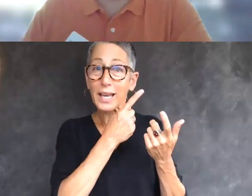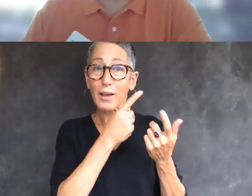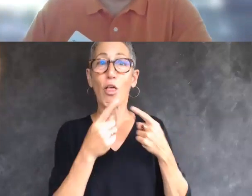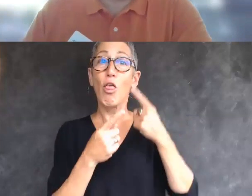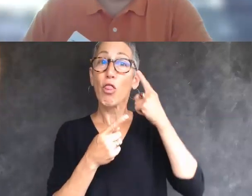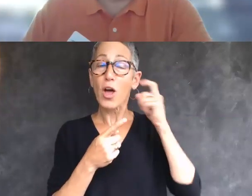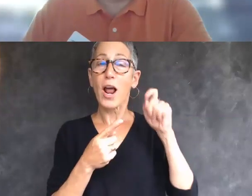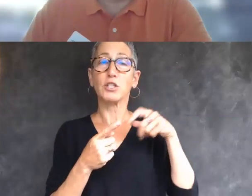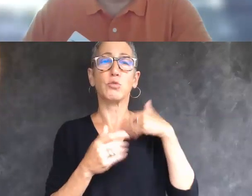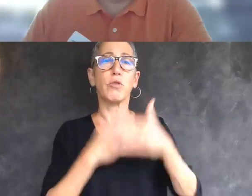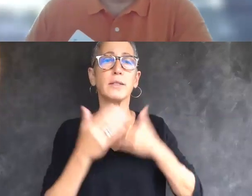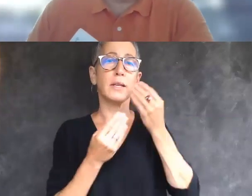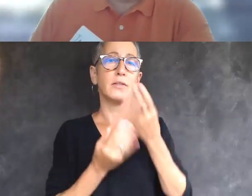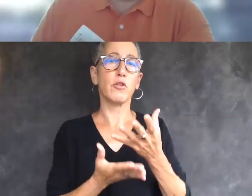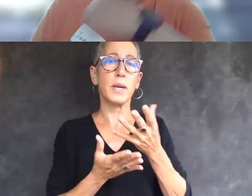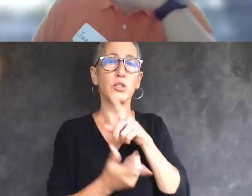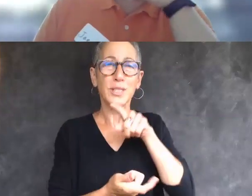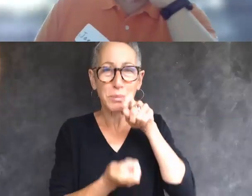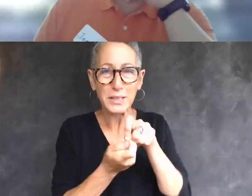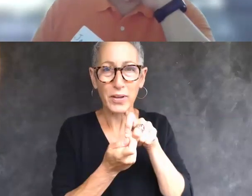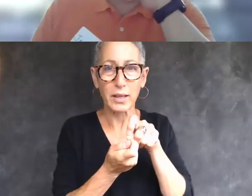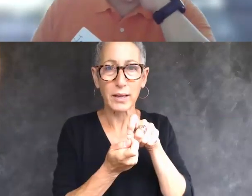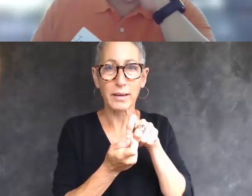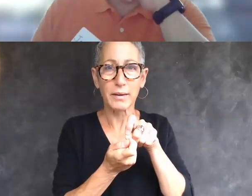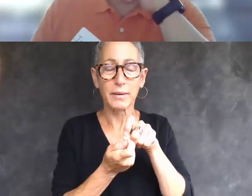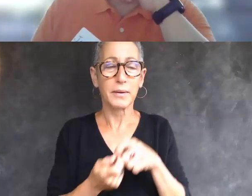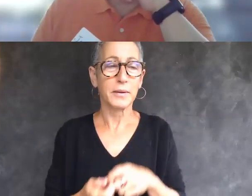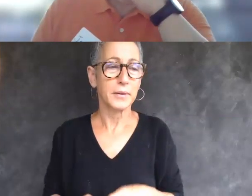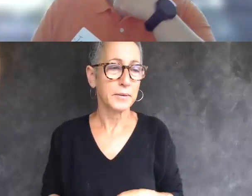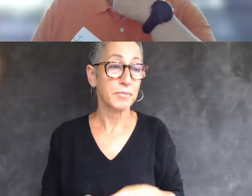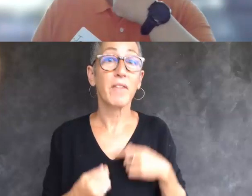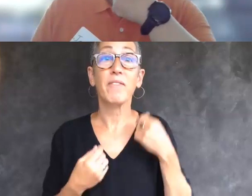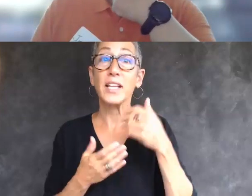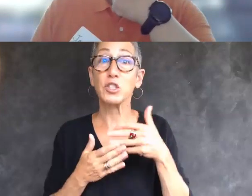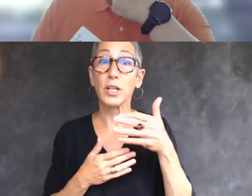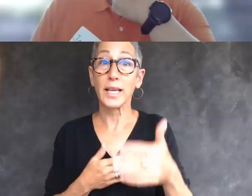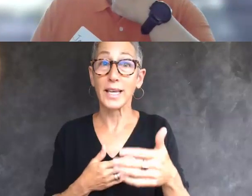I didn't have the immediate understanding that she thought I should have. And she eventually asked me to just like, move my seat altogether